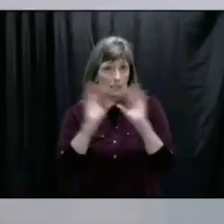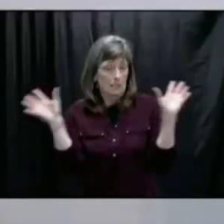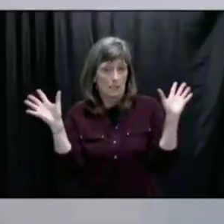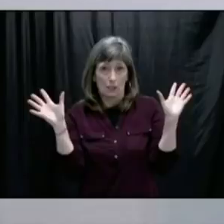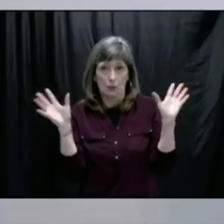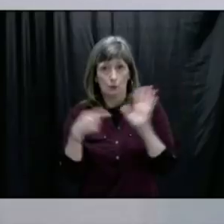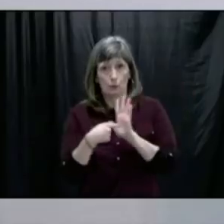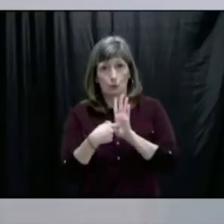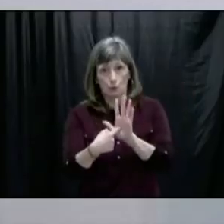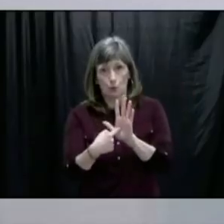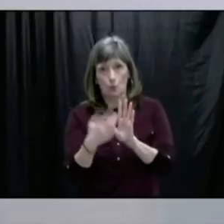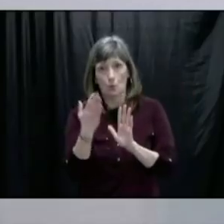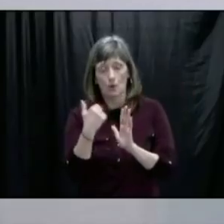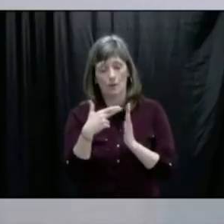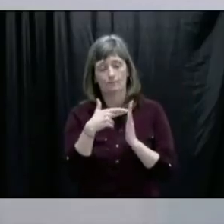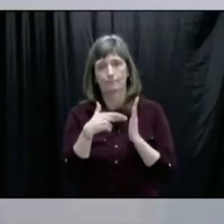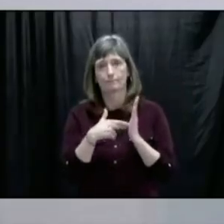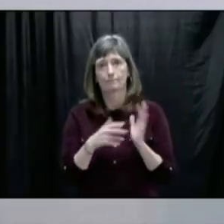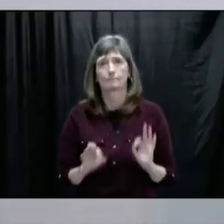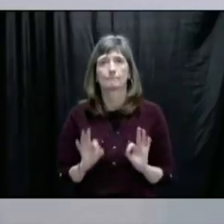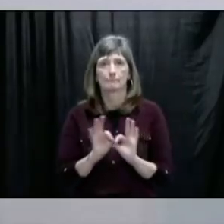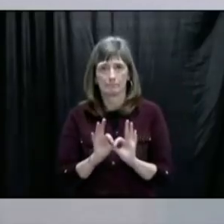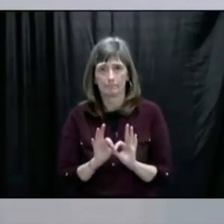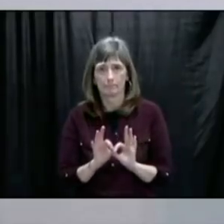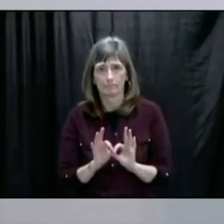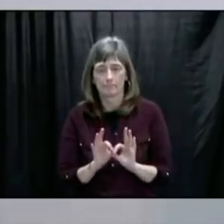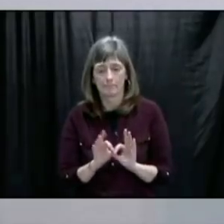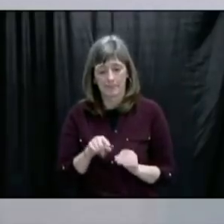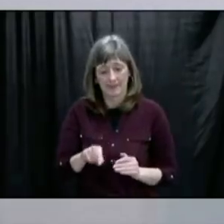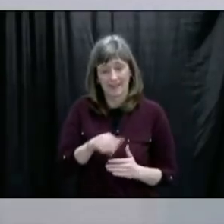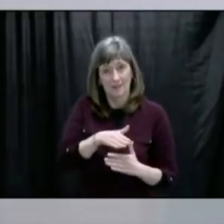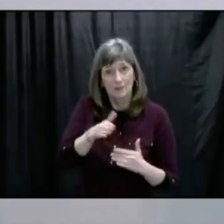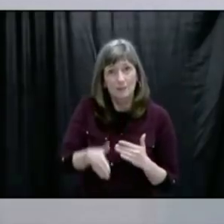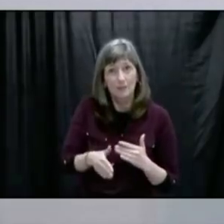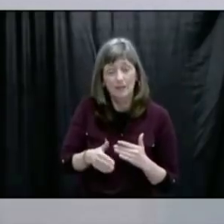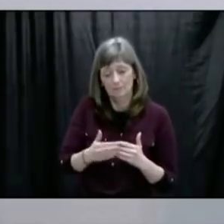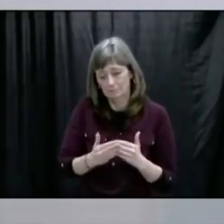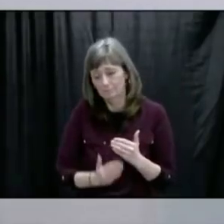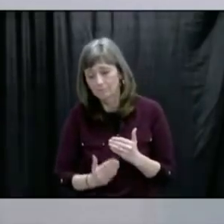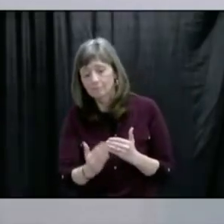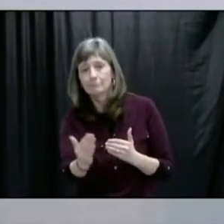IT'S CERTAINLY PAINTS A CLEAR AREA AND STARK PICTURE OF WHY WE MUST REMAIN VIGILANT.